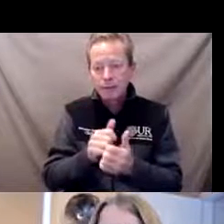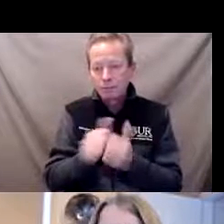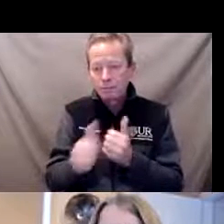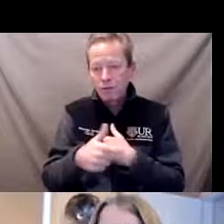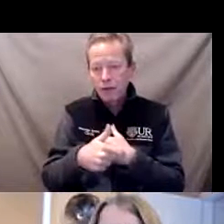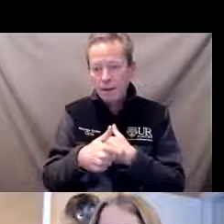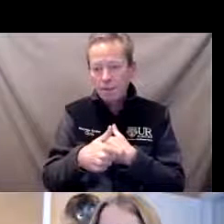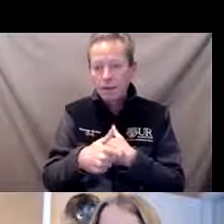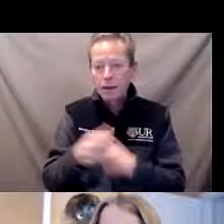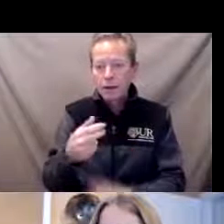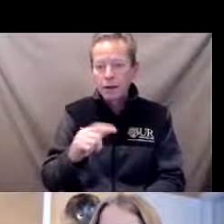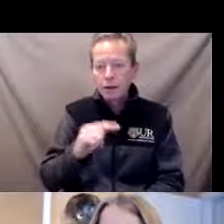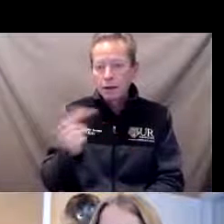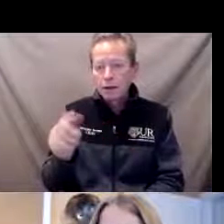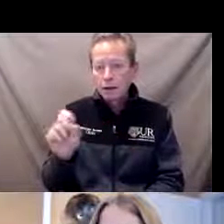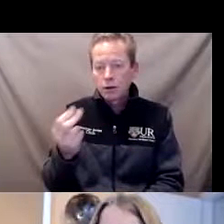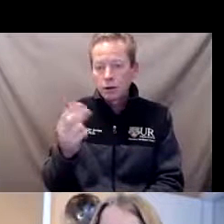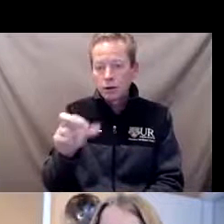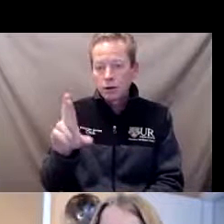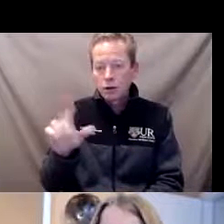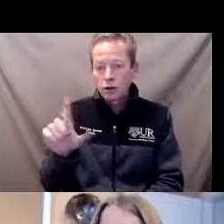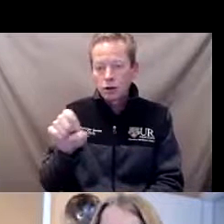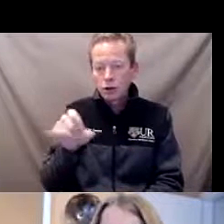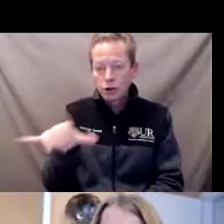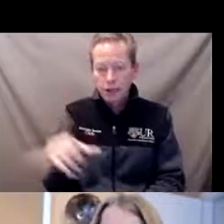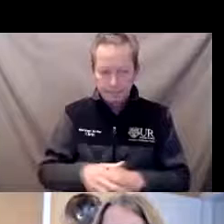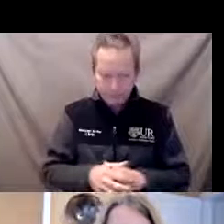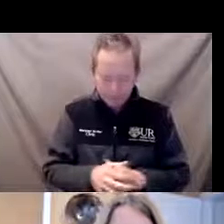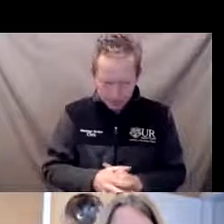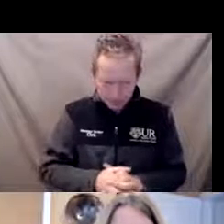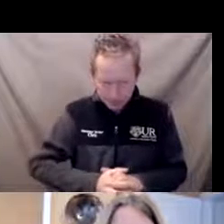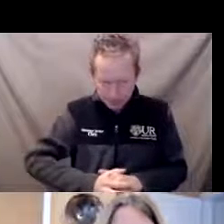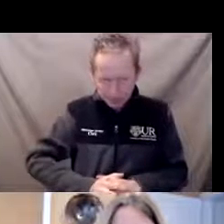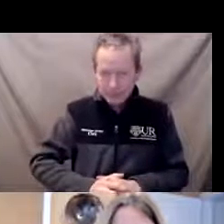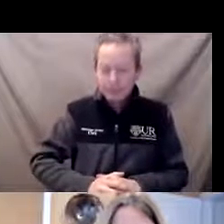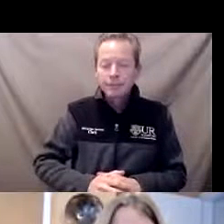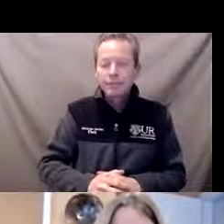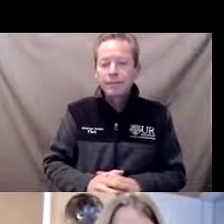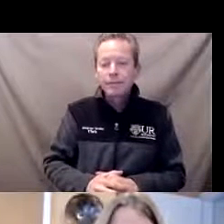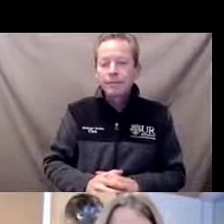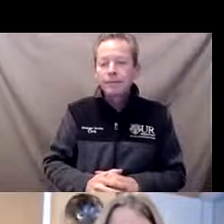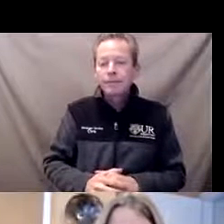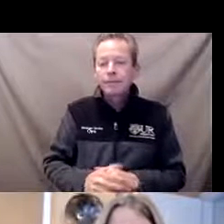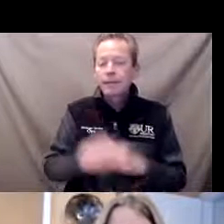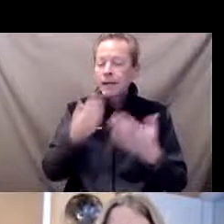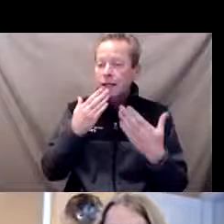Holly or Shirley? Thank you, Jasmina and I just want to